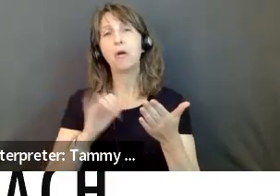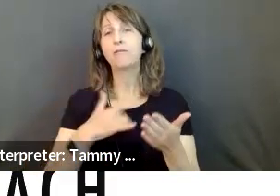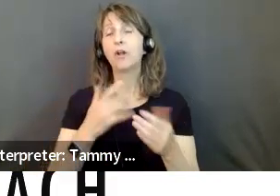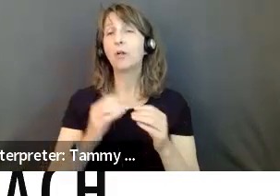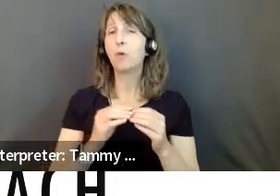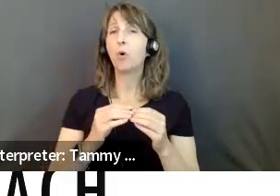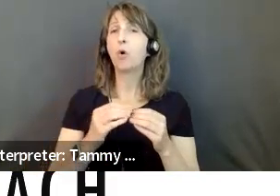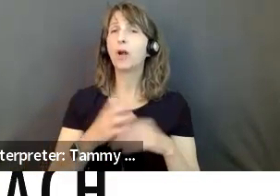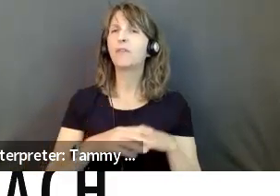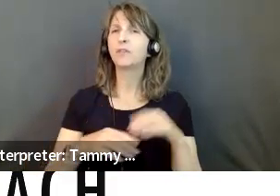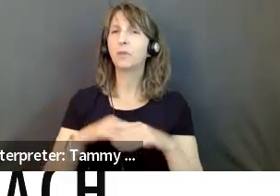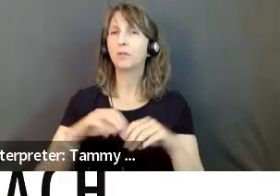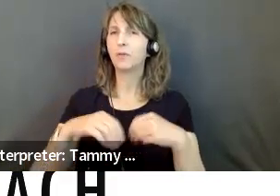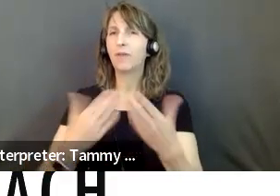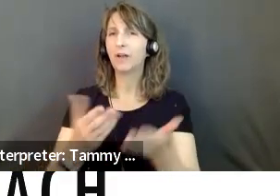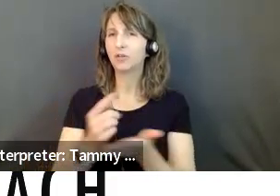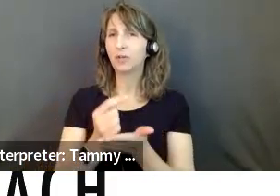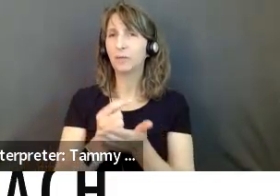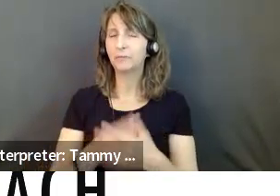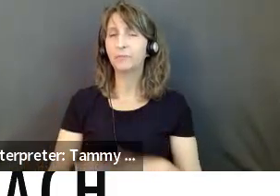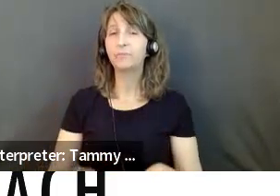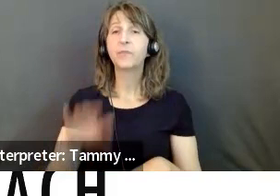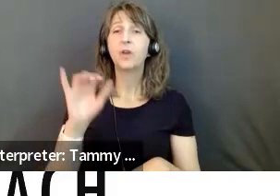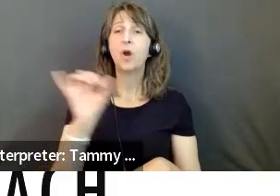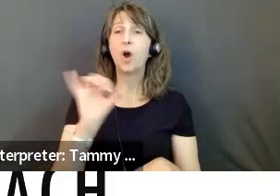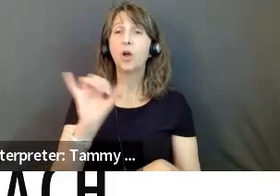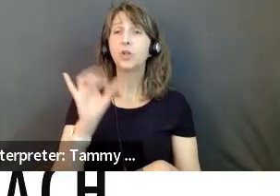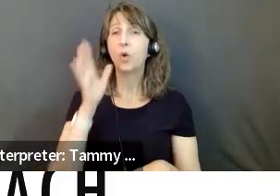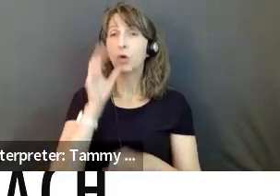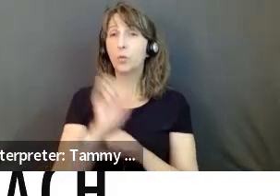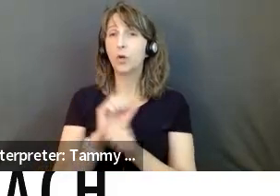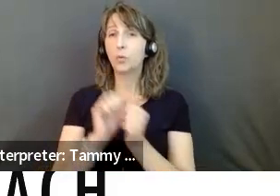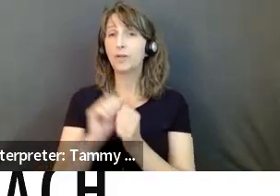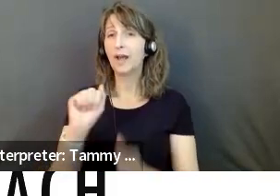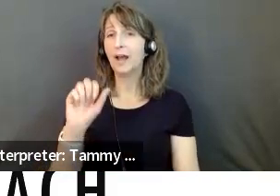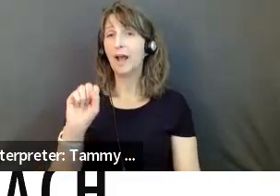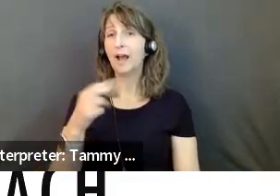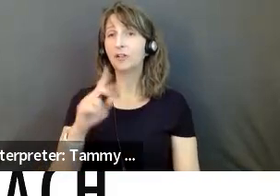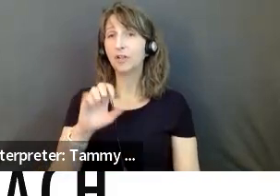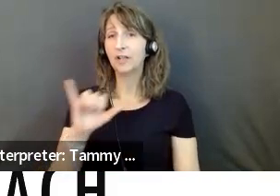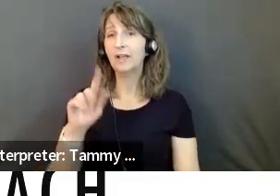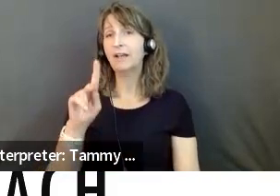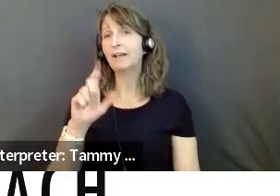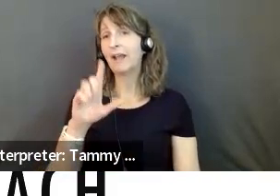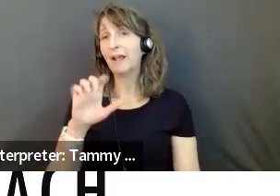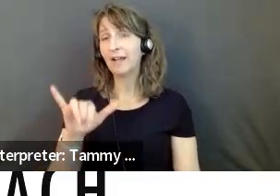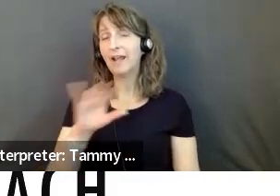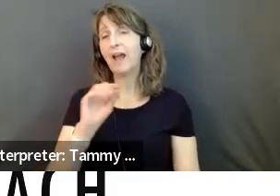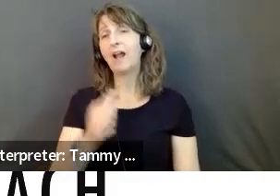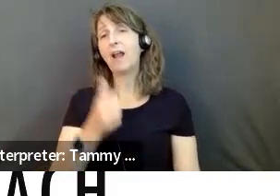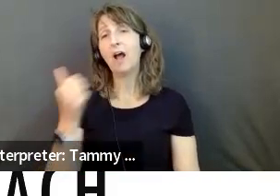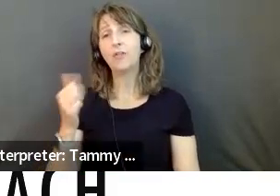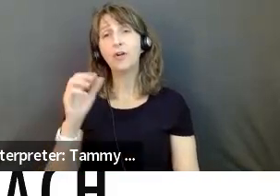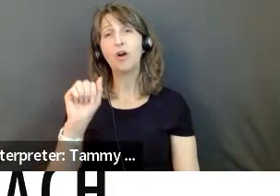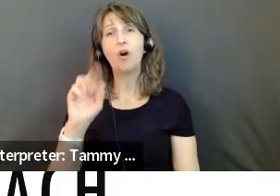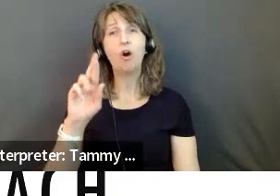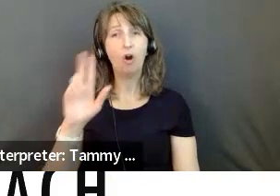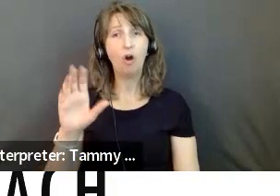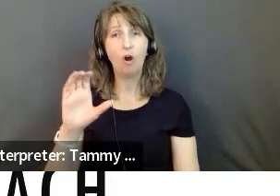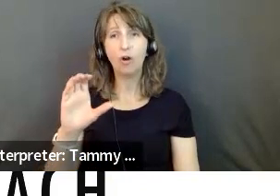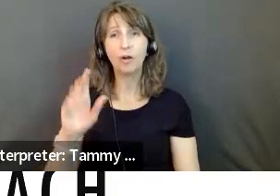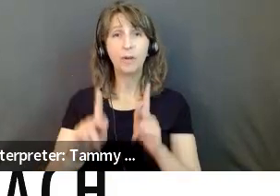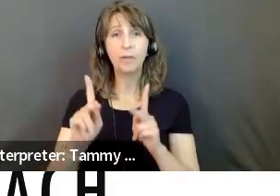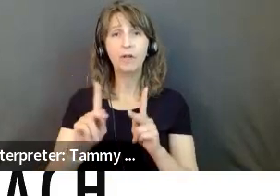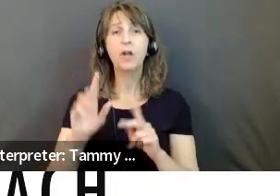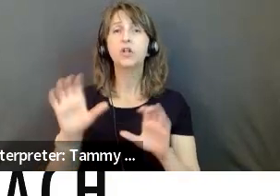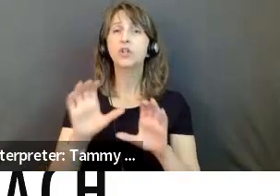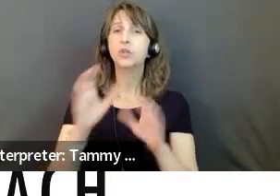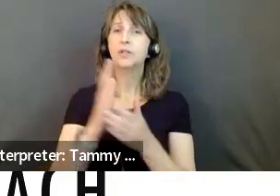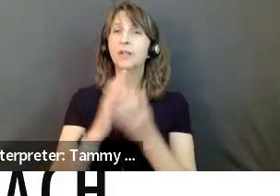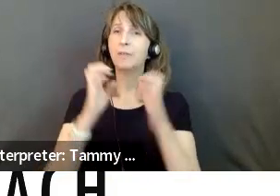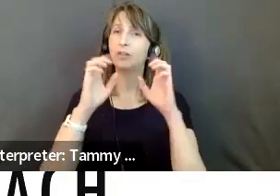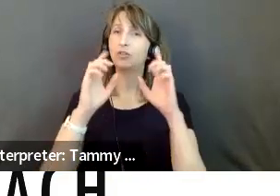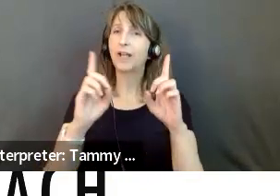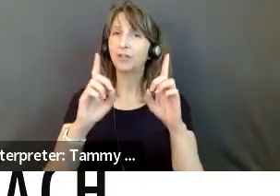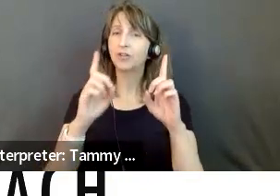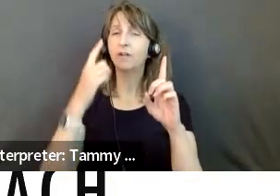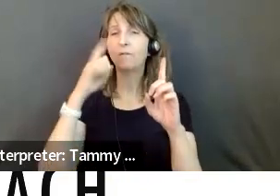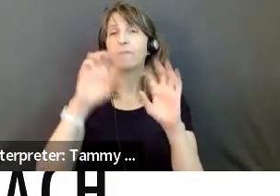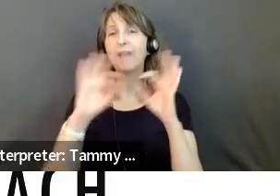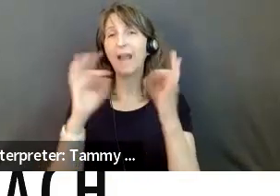We are gonna then work, with, Ashley and Kelly and others at the arc to do some informational sessions for individuals and families so that they also can continue to get what they need to interface with clinicians more effectively.